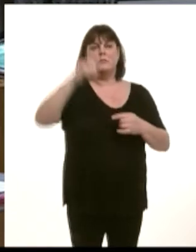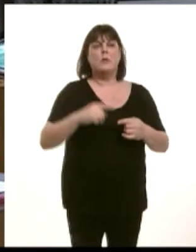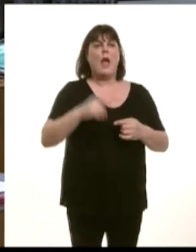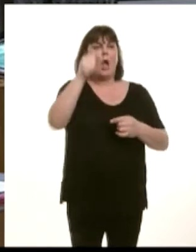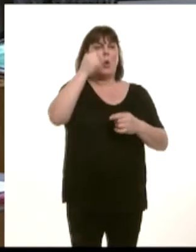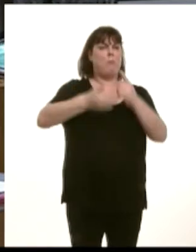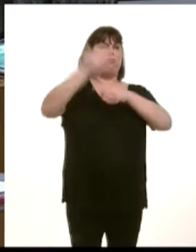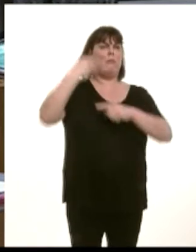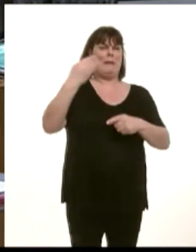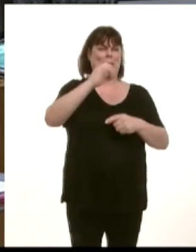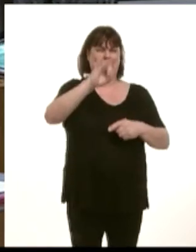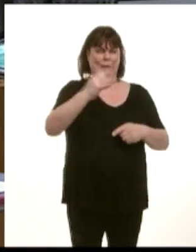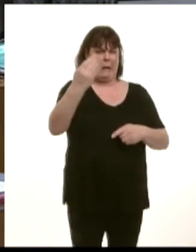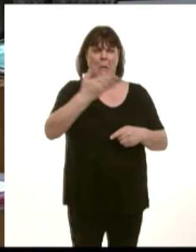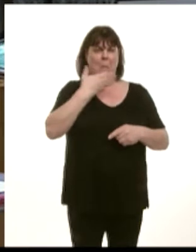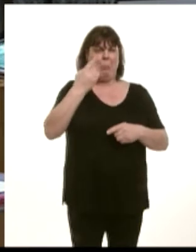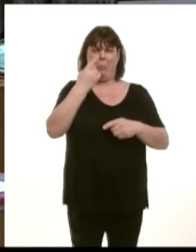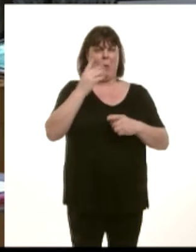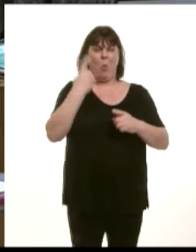and south—you had to wait for a long time in Shrewsbury.